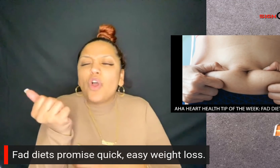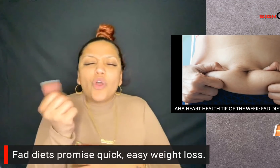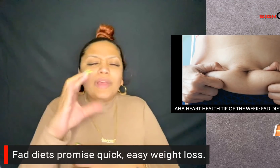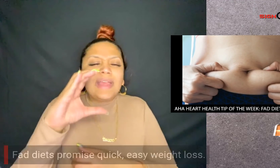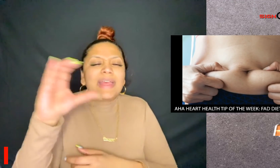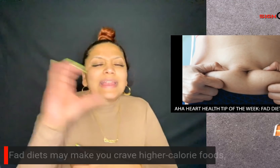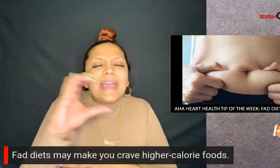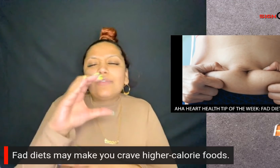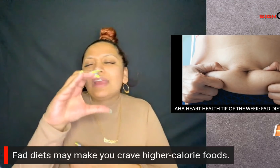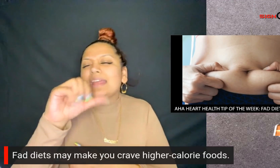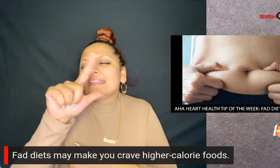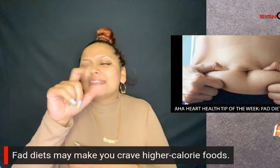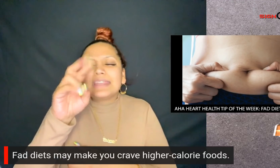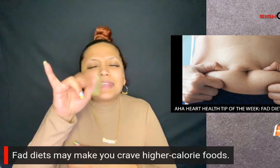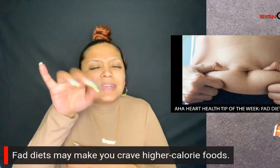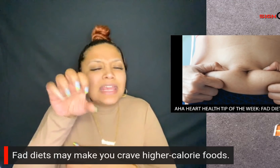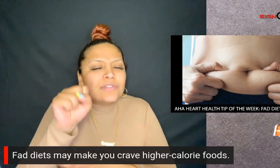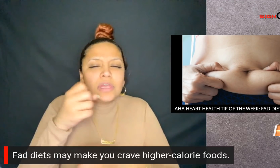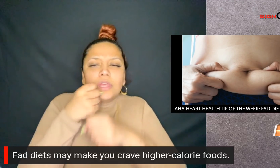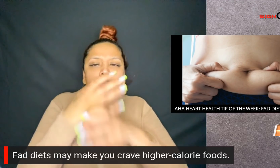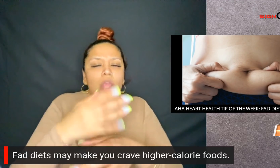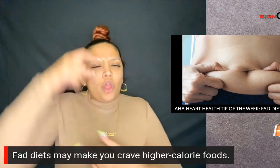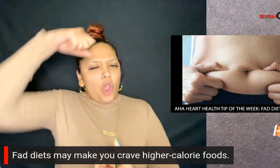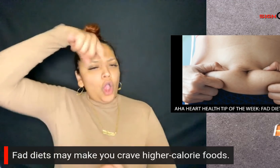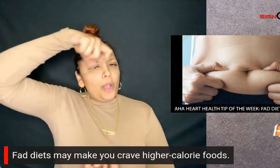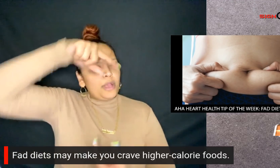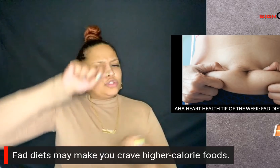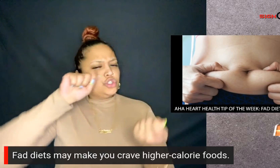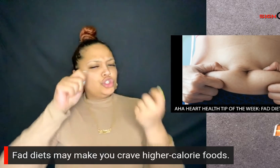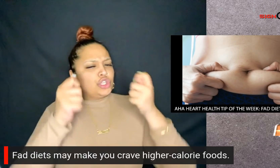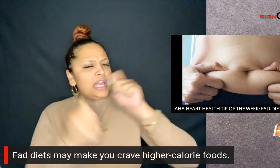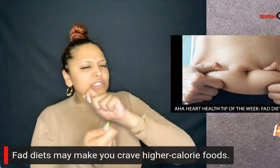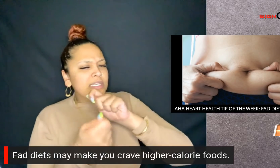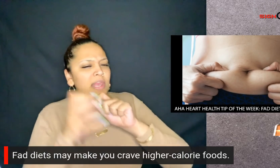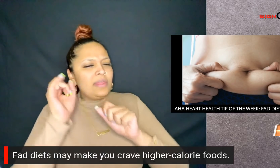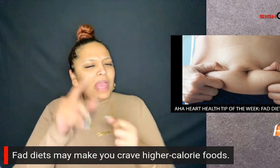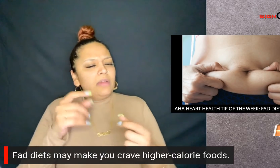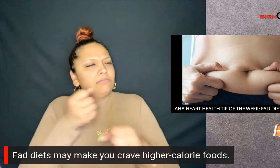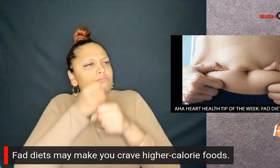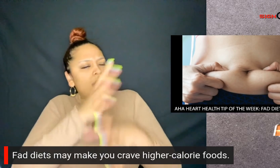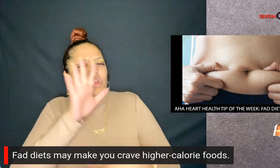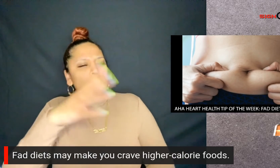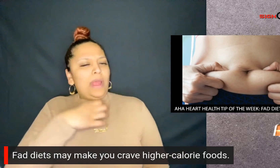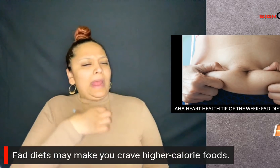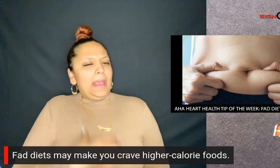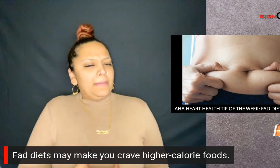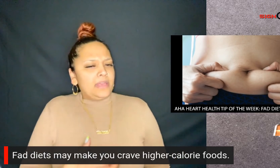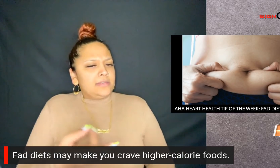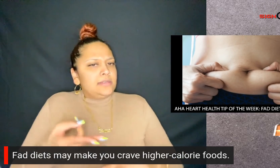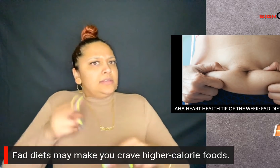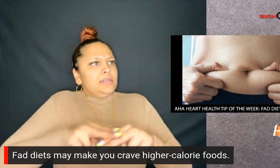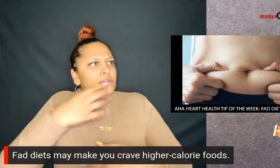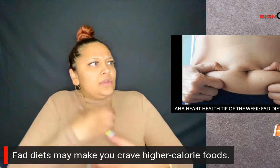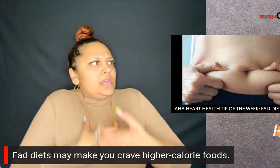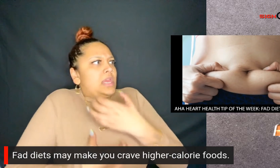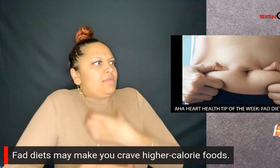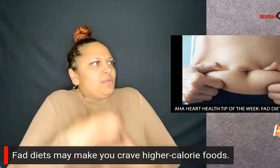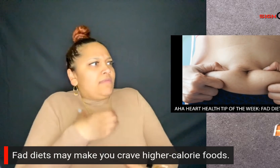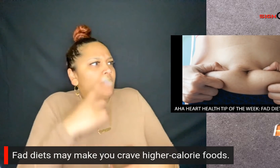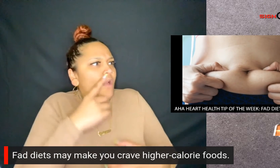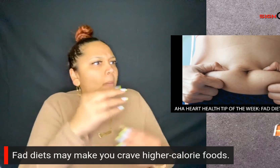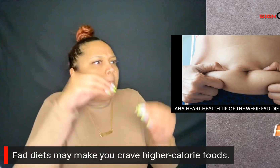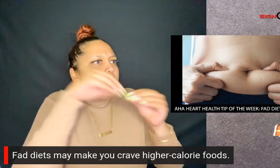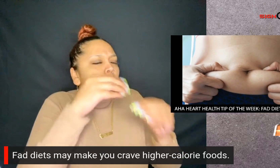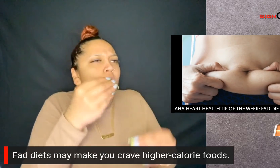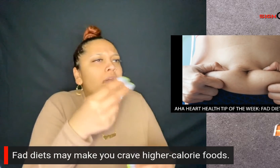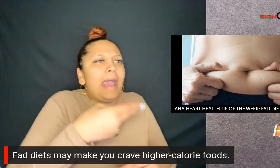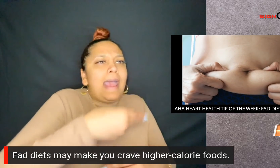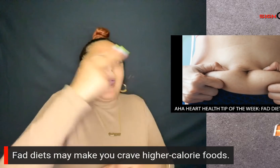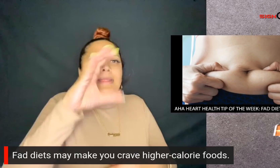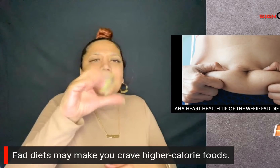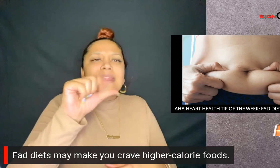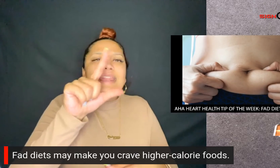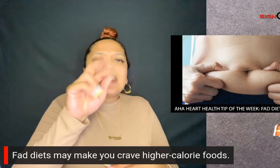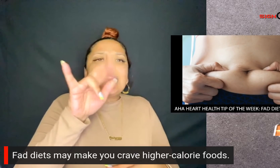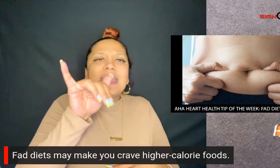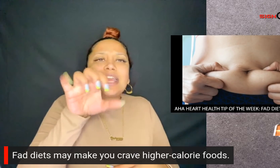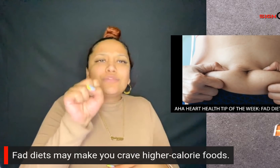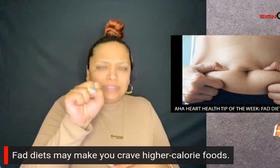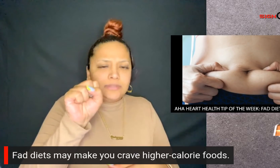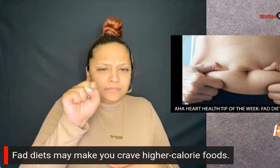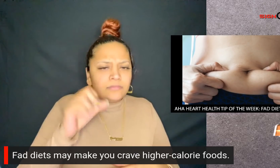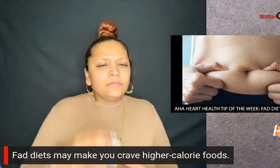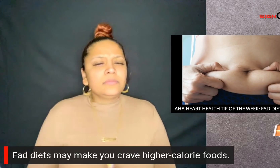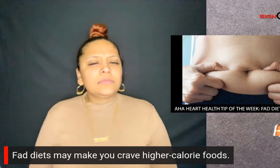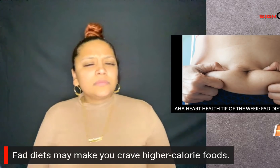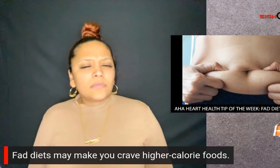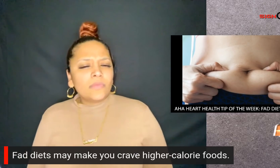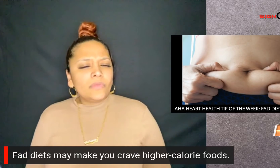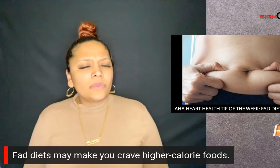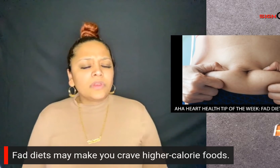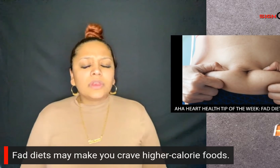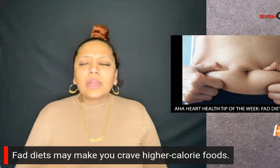with fad diets eating fewer calories causes hormone changes that stimulate your appetite